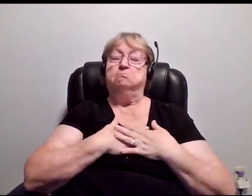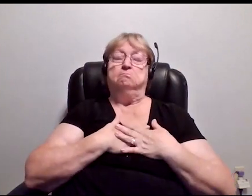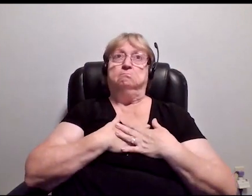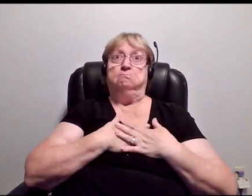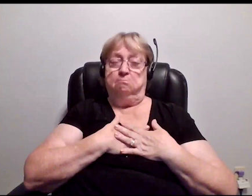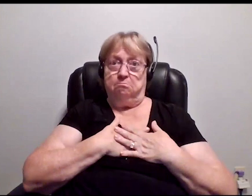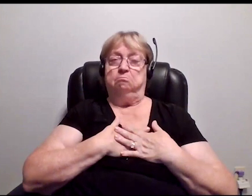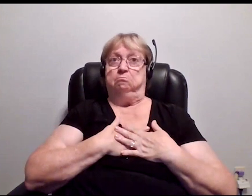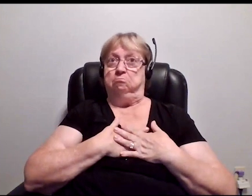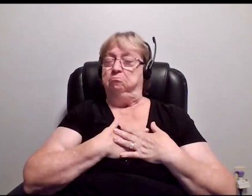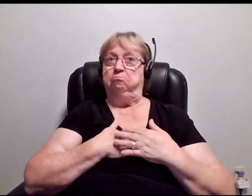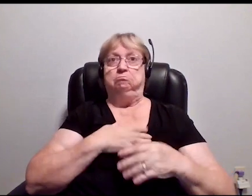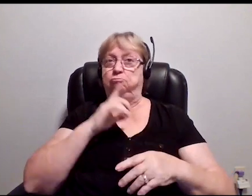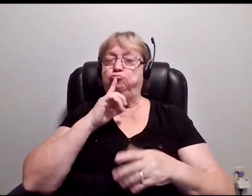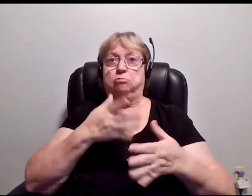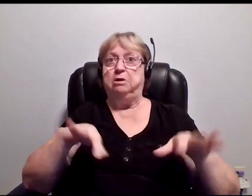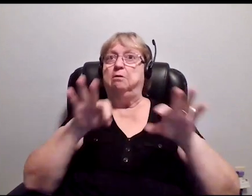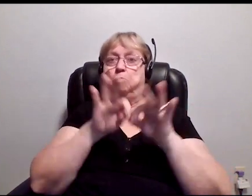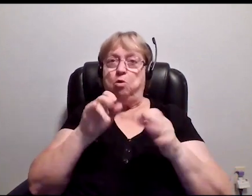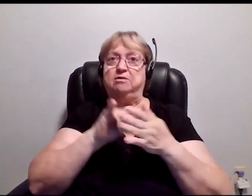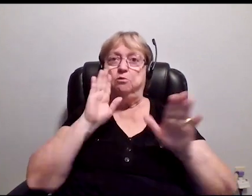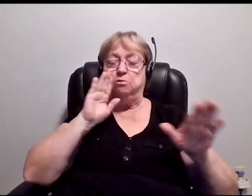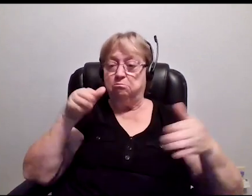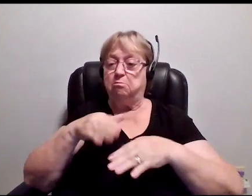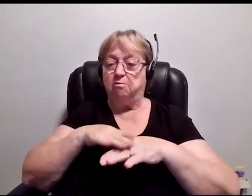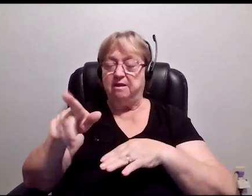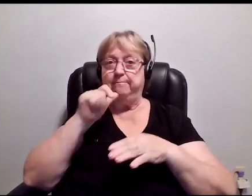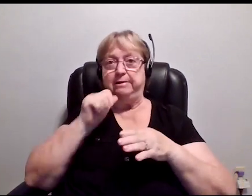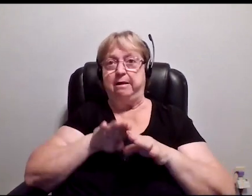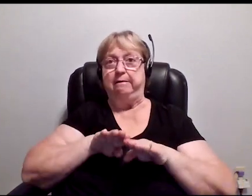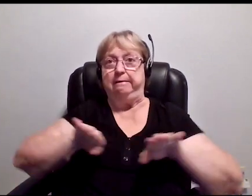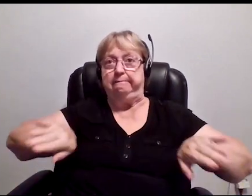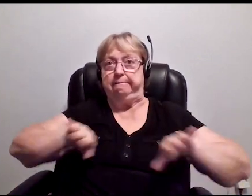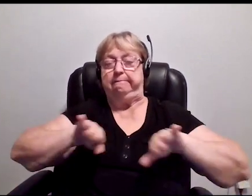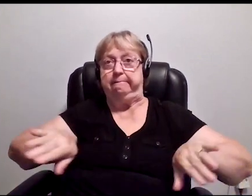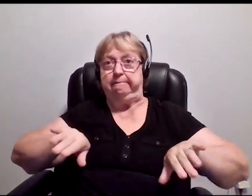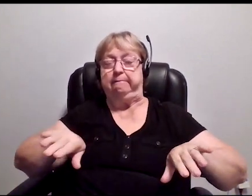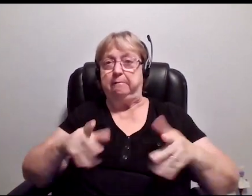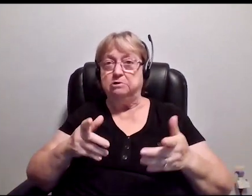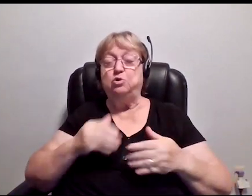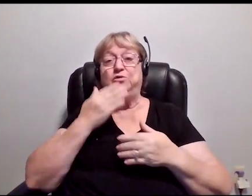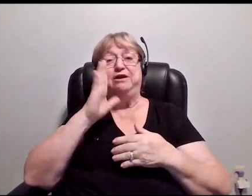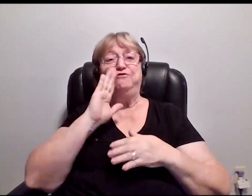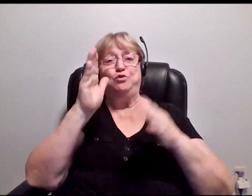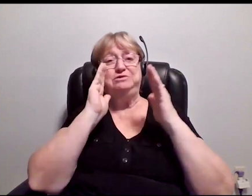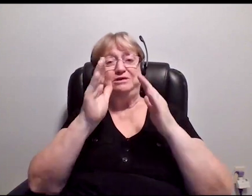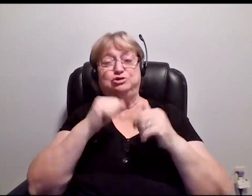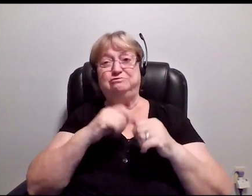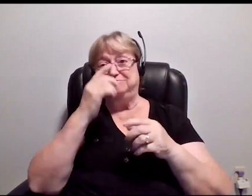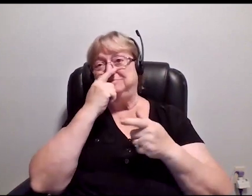rather than relegating them to the margins. I would like to thank you all so much for your attention. If you're interested in contacting me or Jackie,